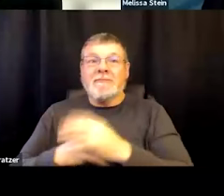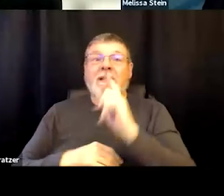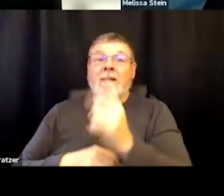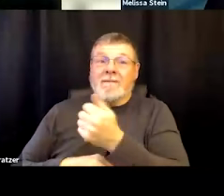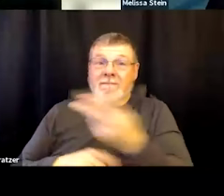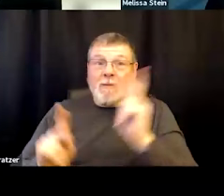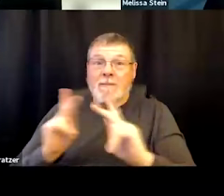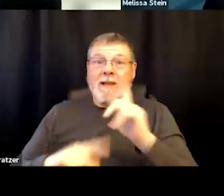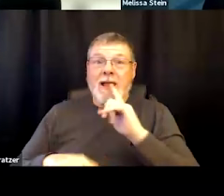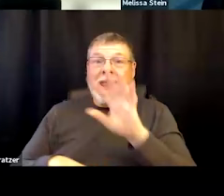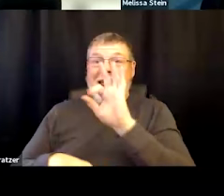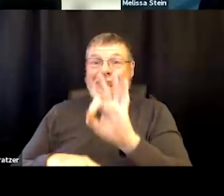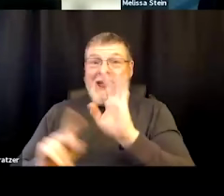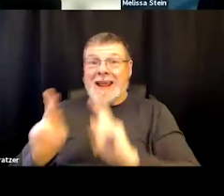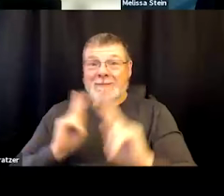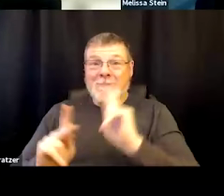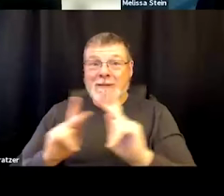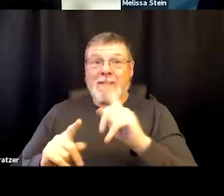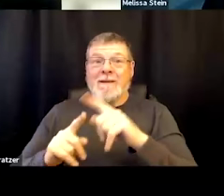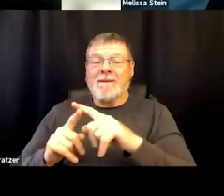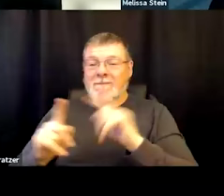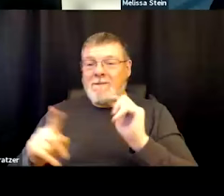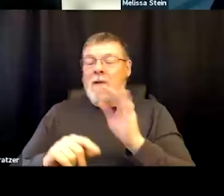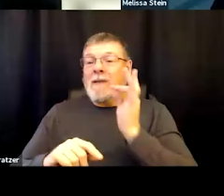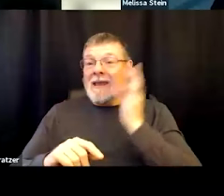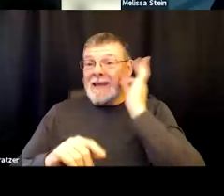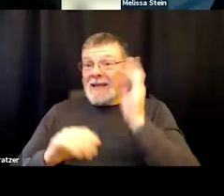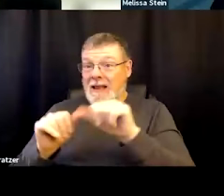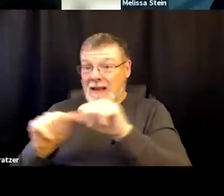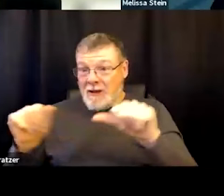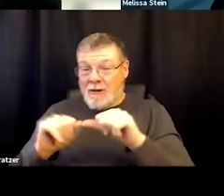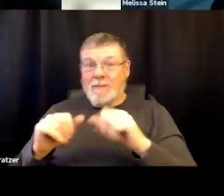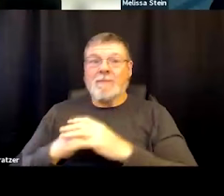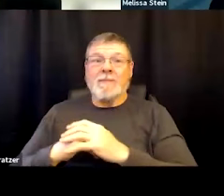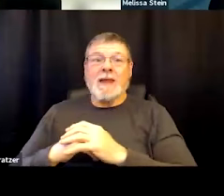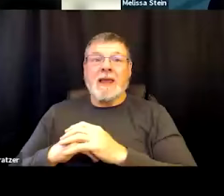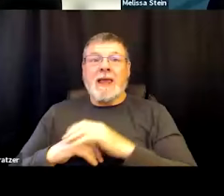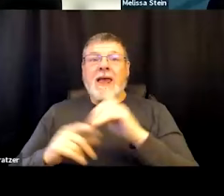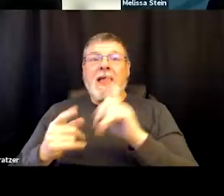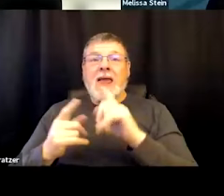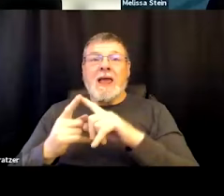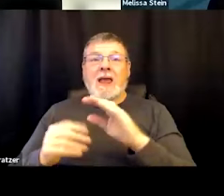about nine folks joining from tribal lands such as reservations, pueblos or Alaska Native villages.